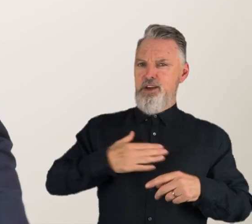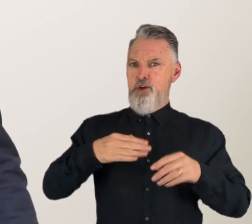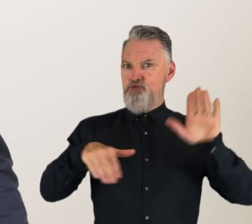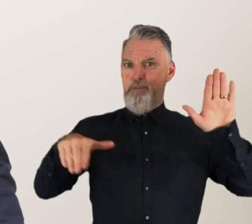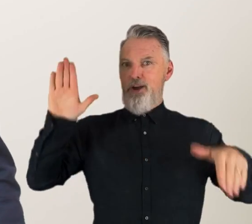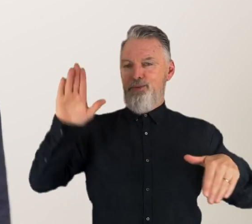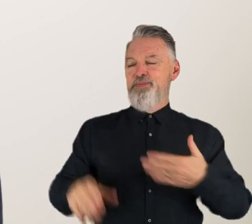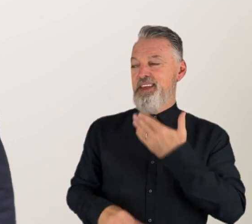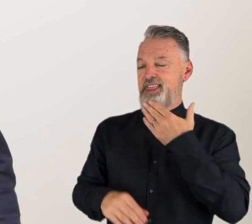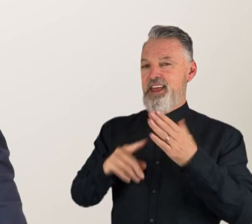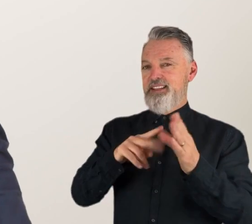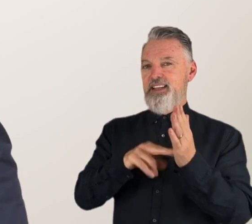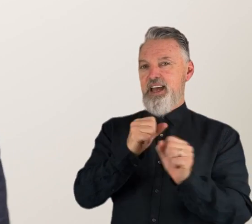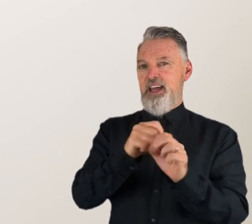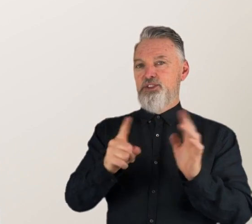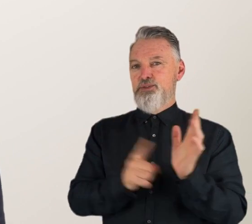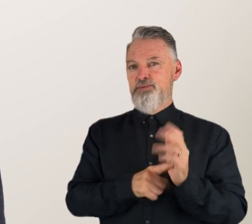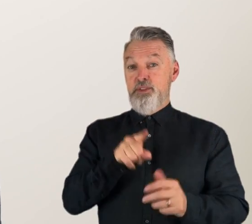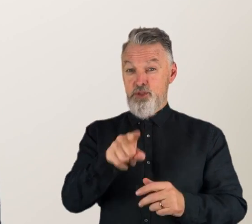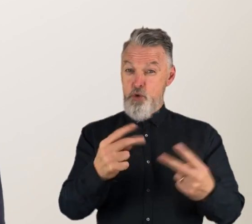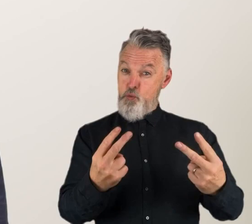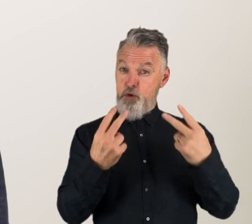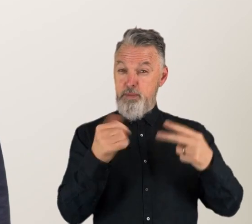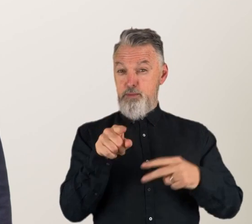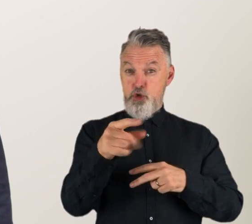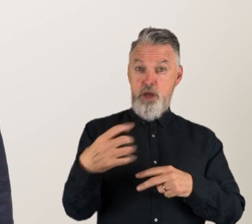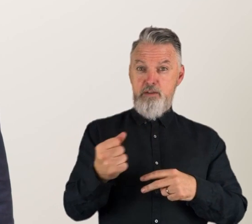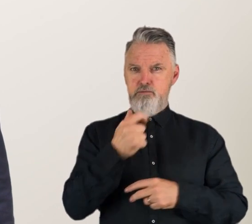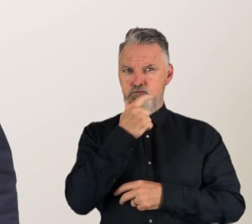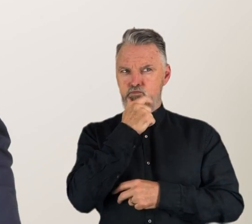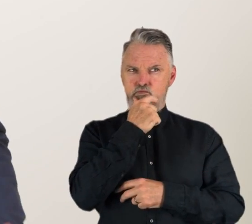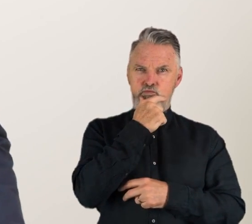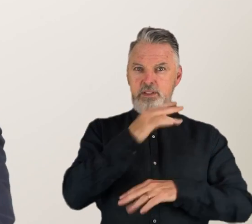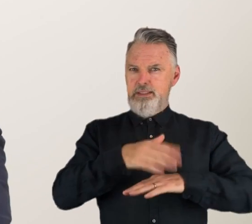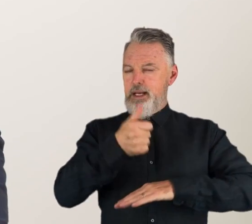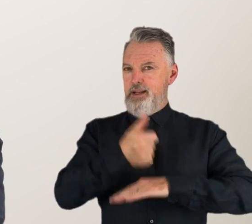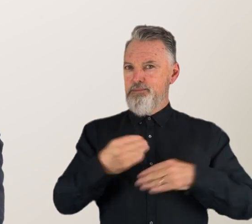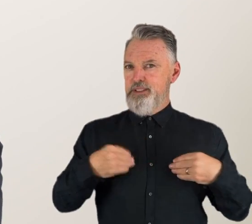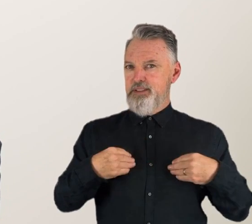Thanks Angel. A number of you watching tonight may have your own startup brewing, if you’re ready to take the next step